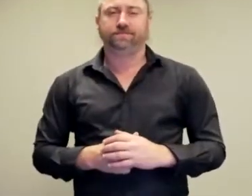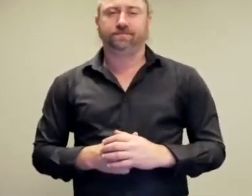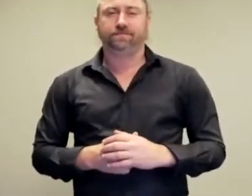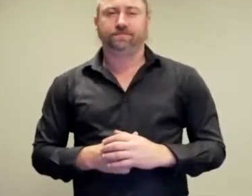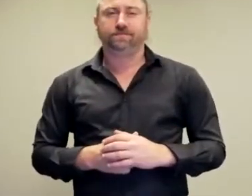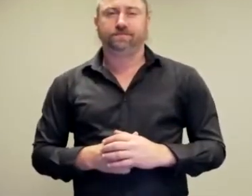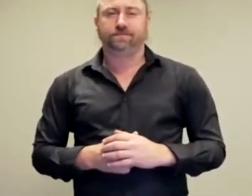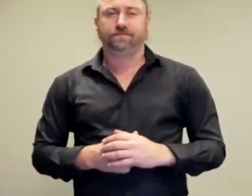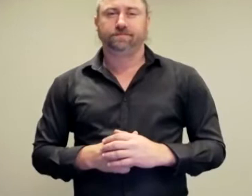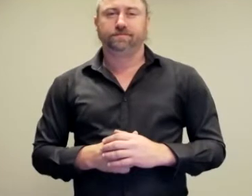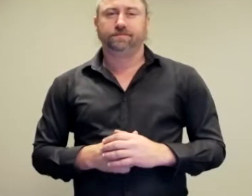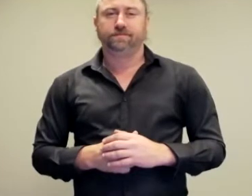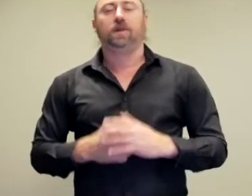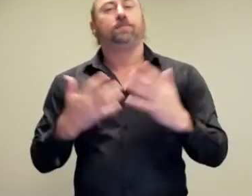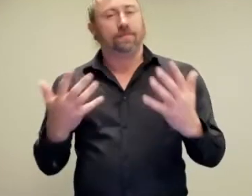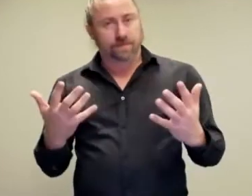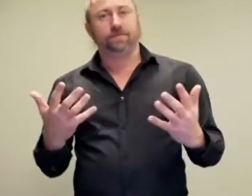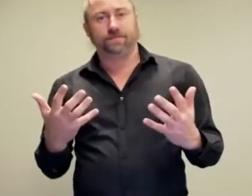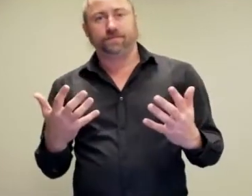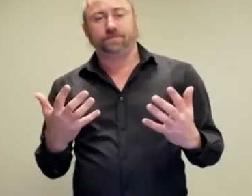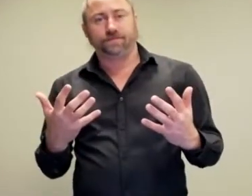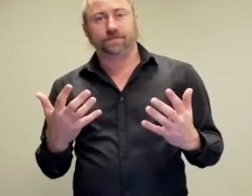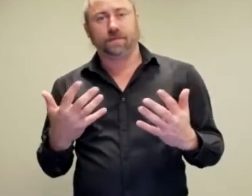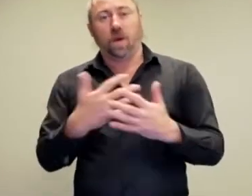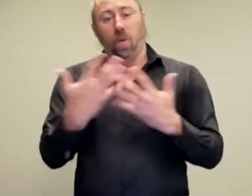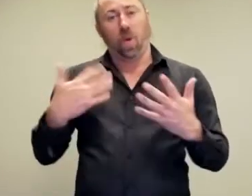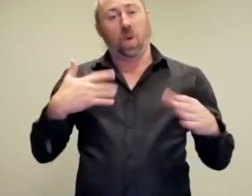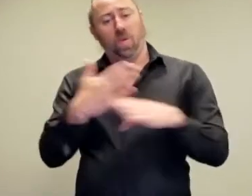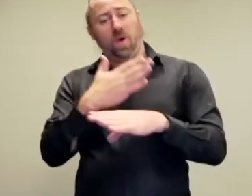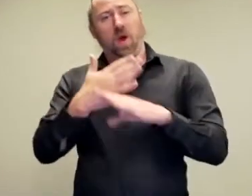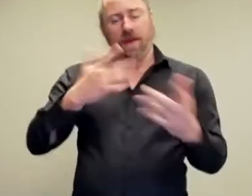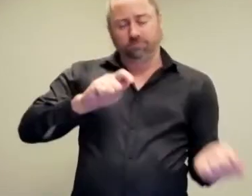So the most significant shift in my practice recently has been